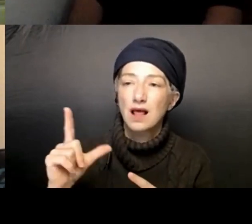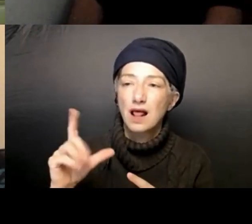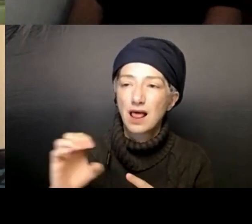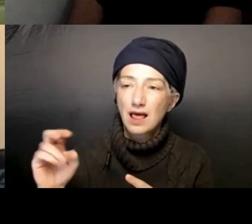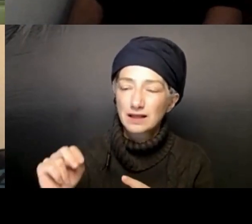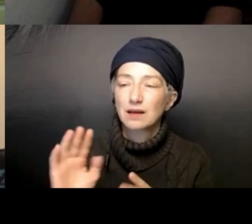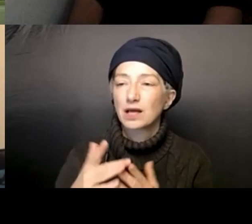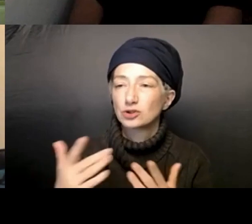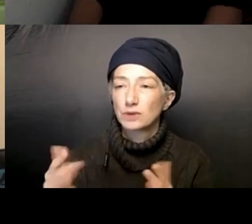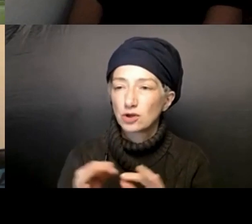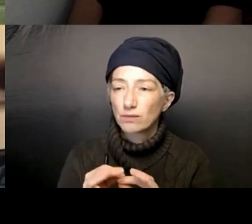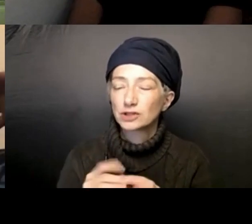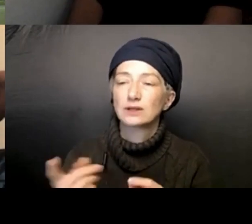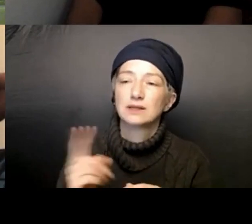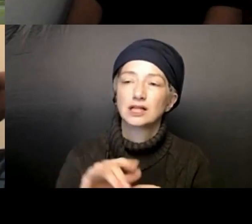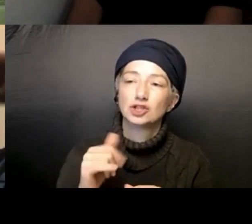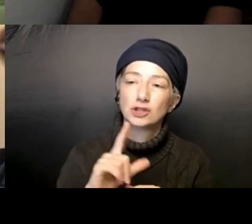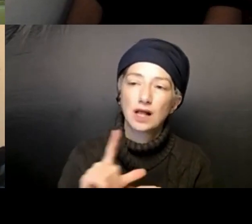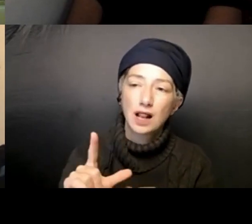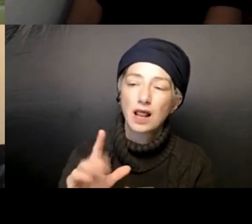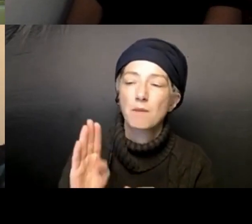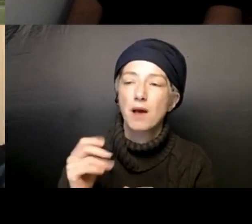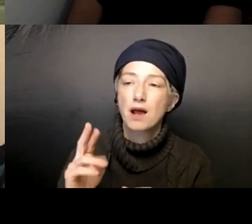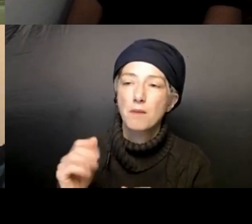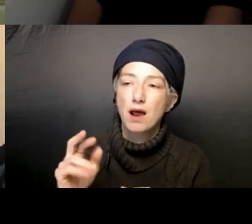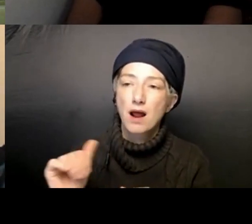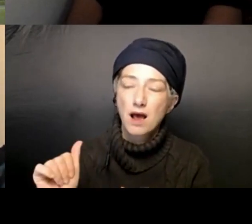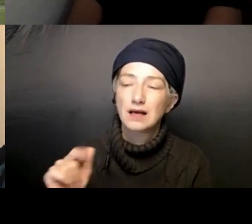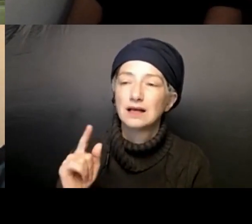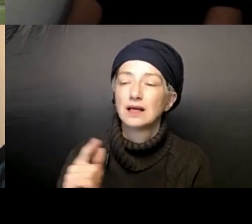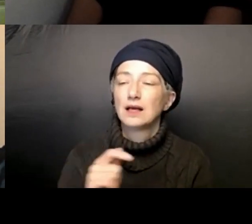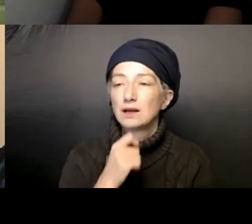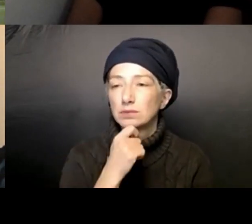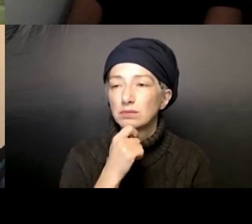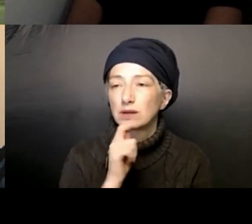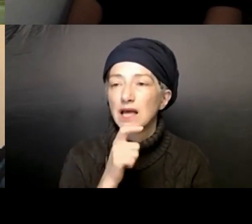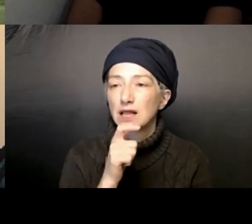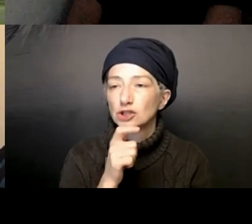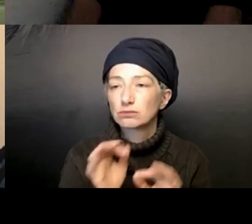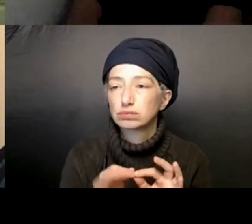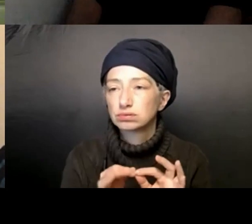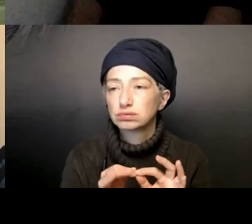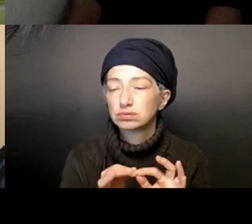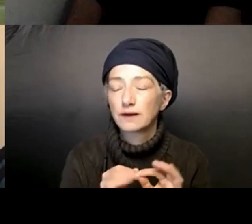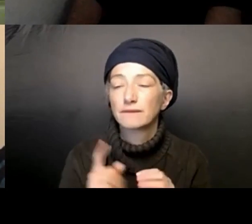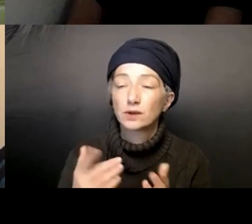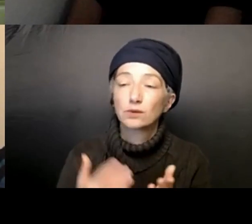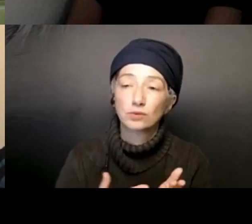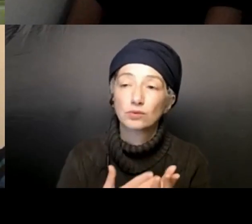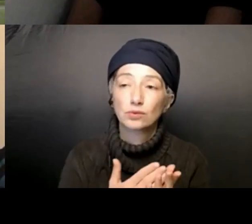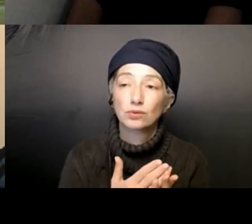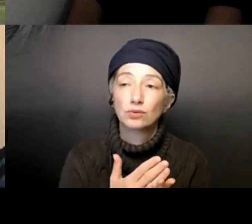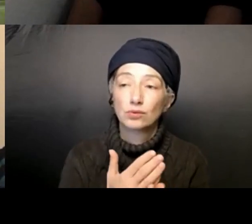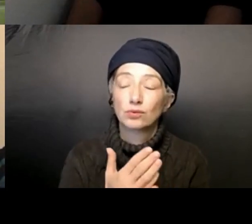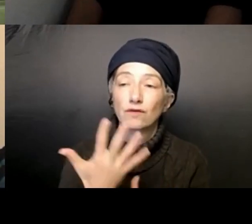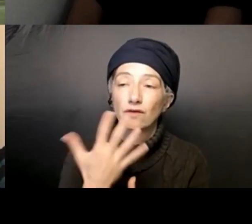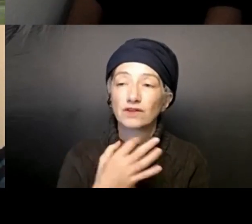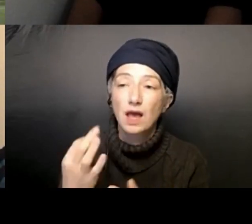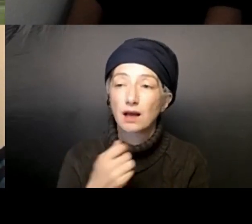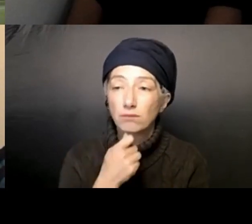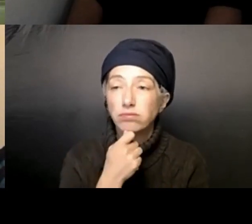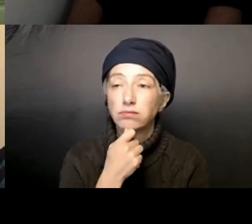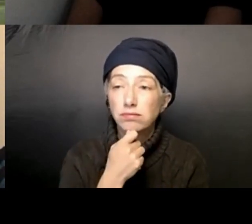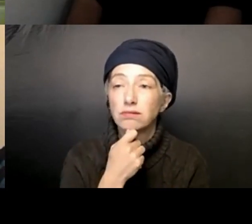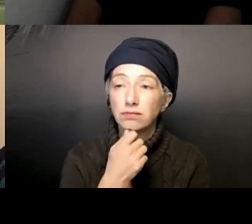Jil and Barbara, the simultaneous language interpreters, who have been with us for the whole five days for every session.